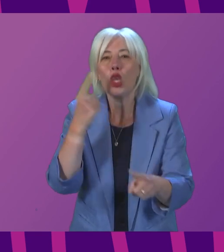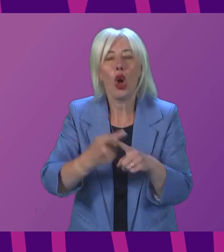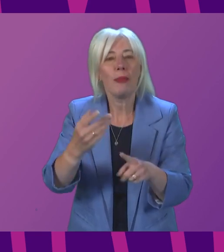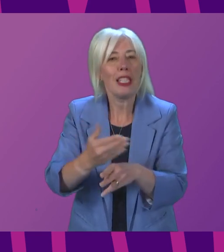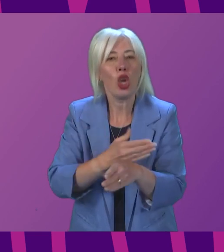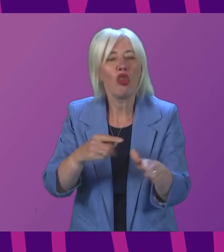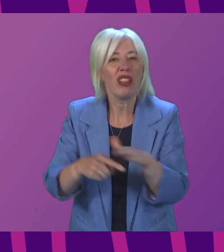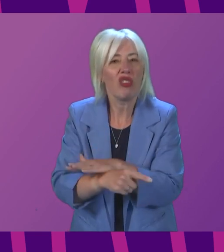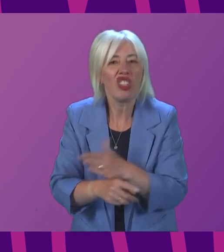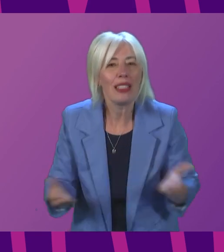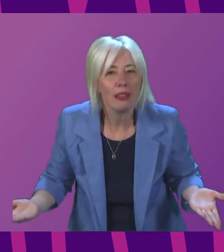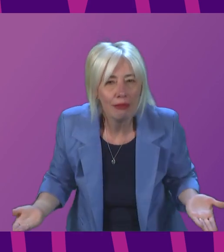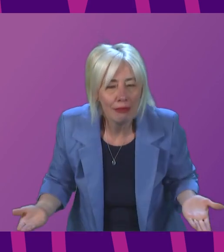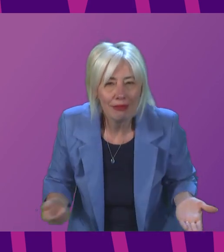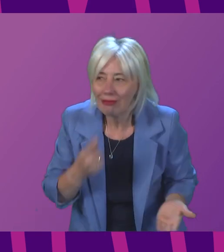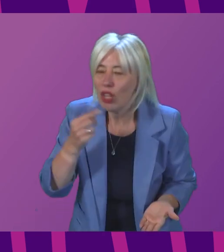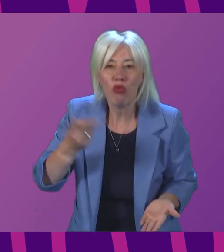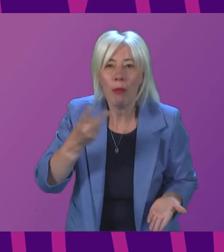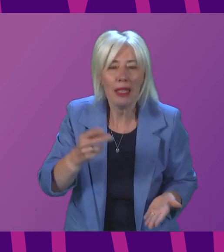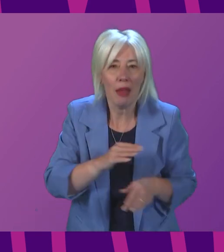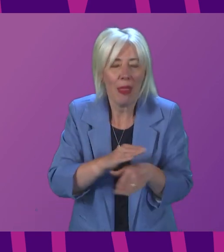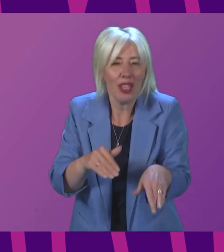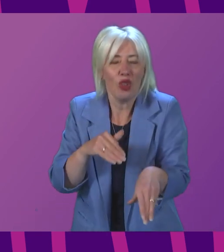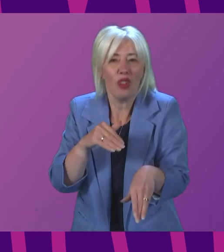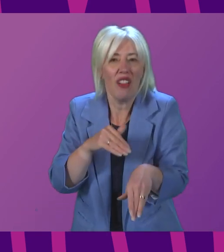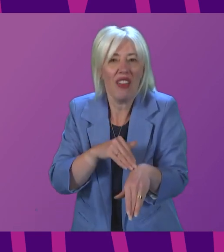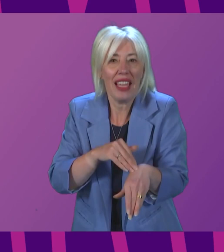I say again that that is not affected by what we have consulted on.